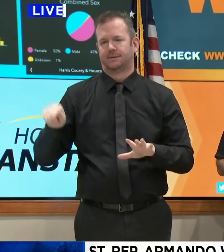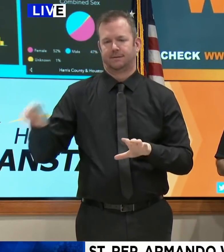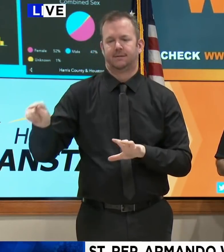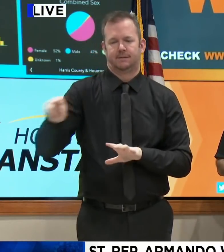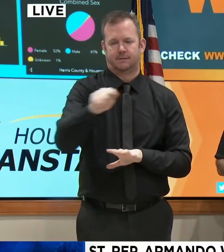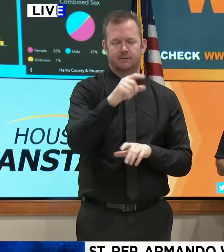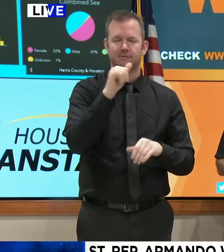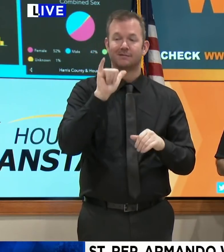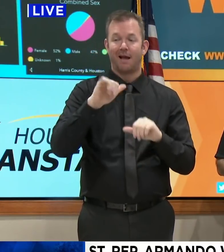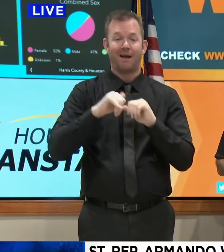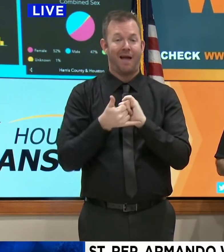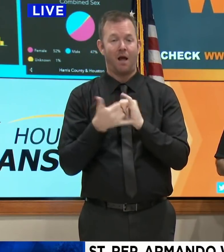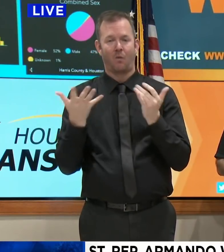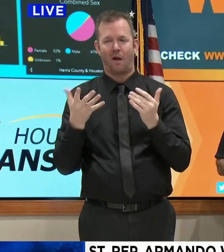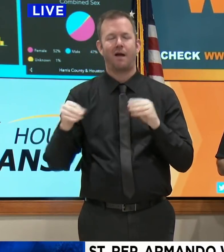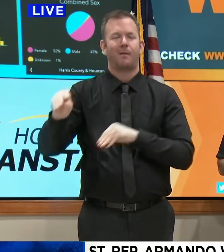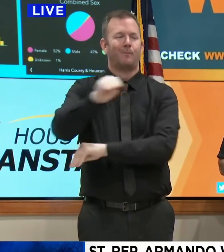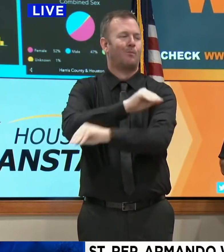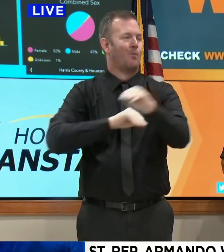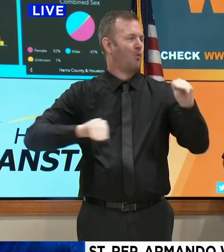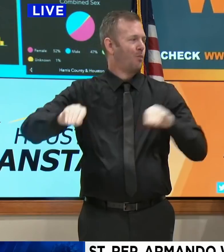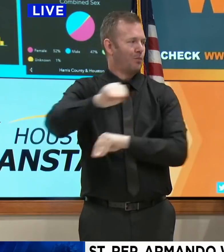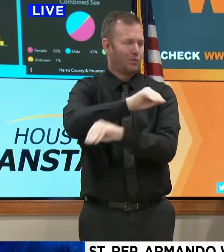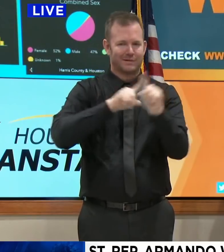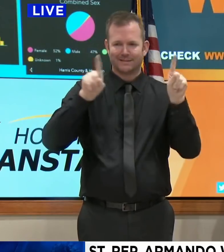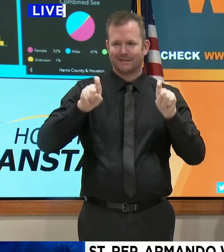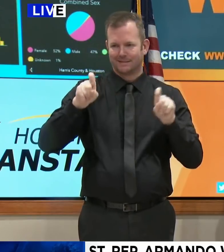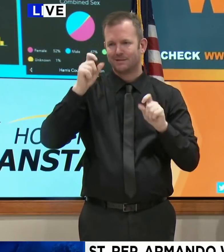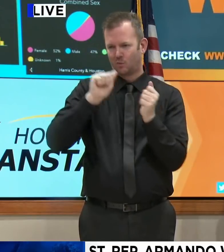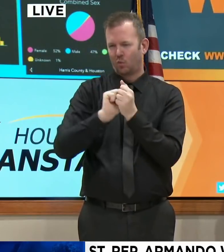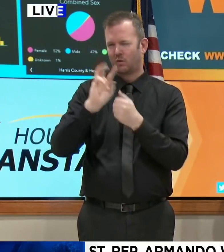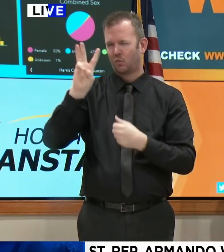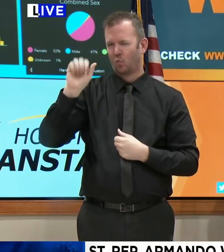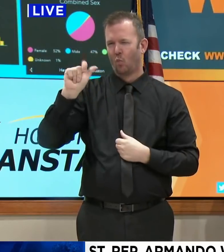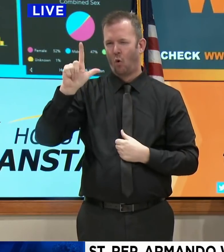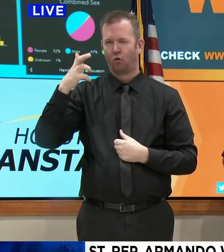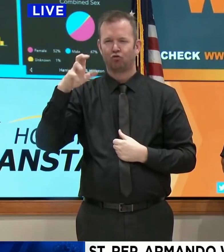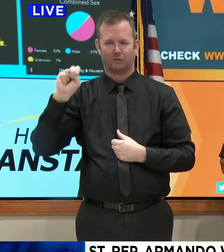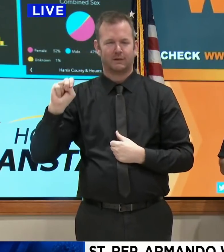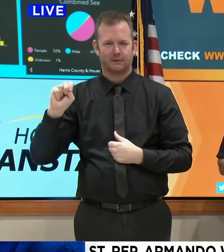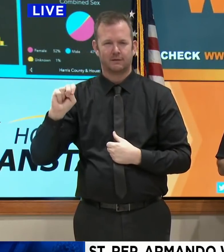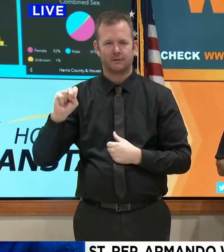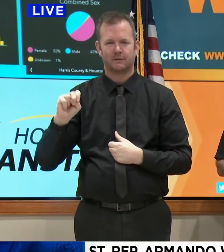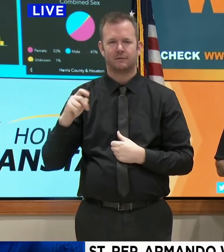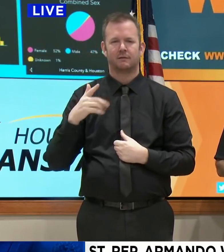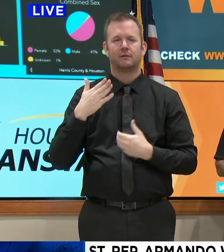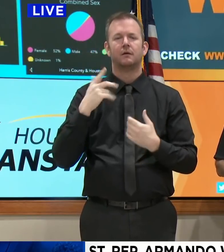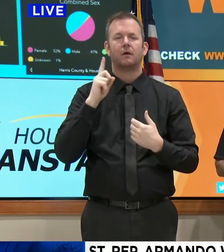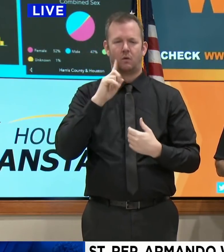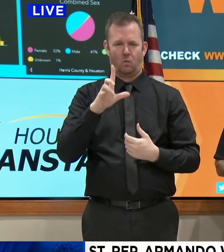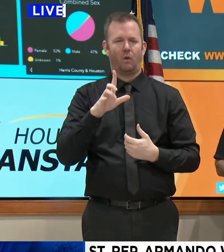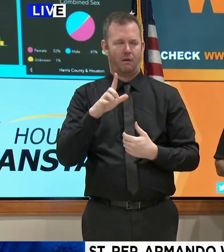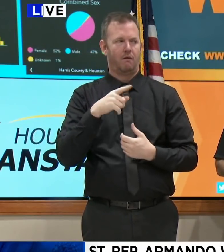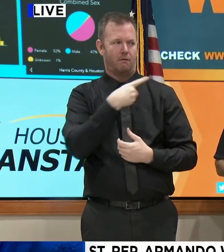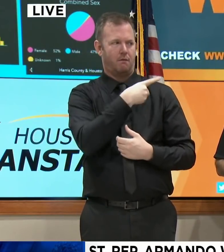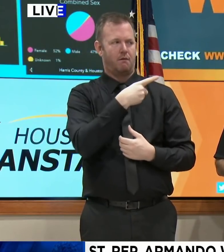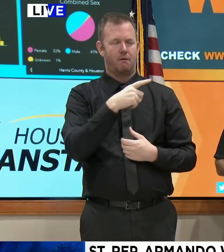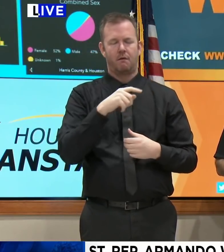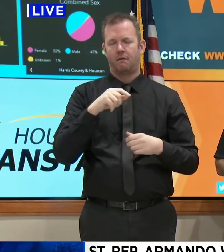continue to need his son port we’re grateful for the for we’re grateful for the for the partnership on opening up the partnership on opening up our rapid testing sites through